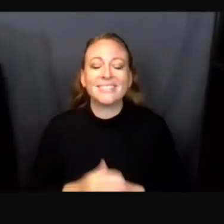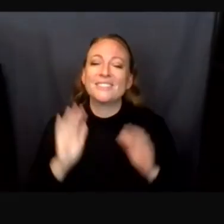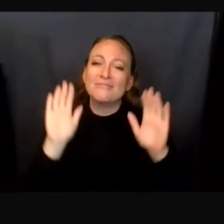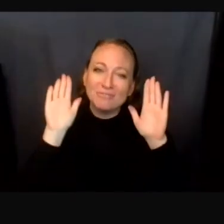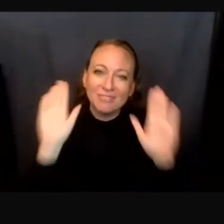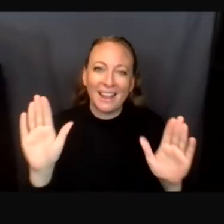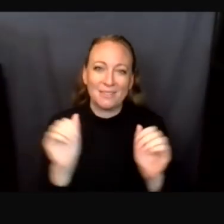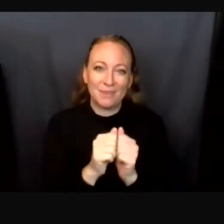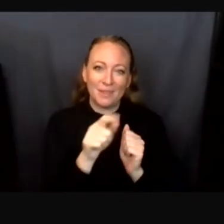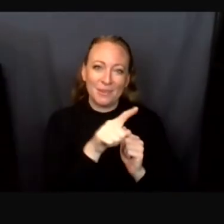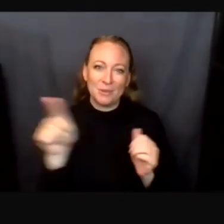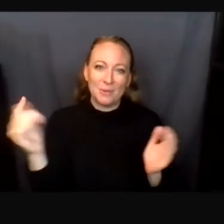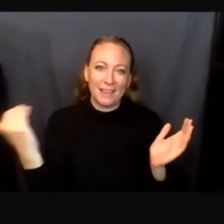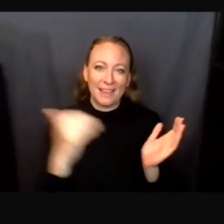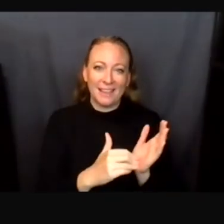it's time now to have some questions.